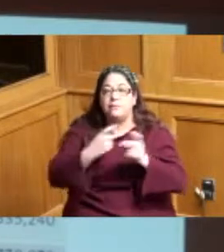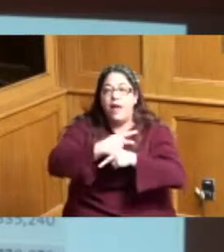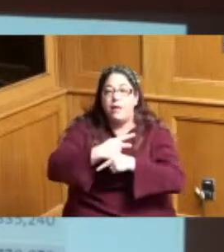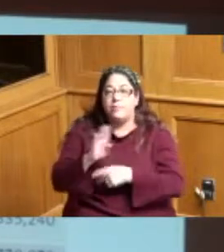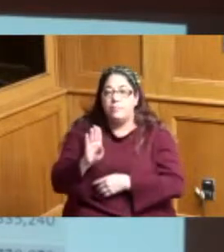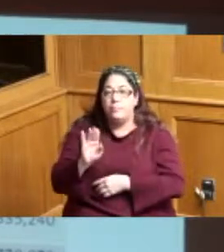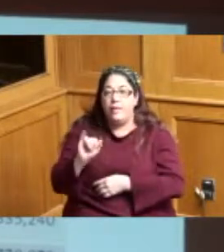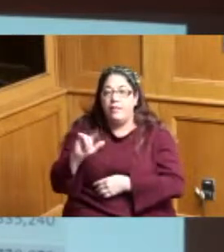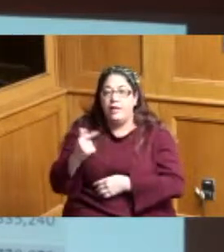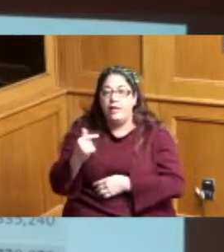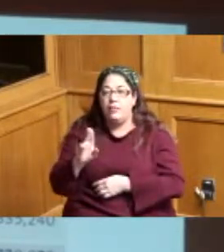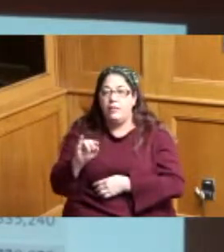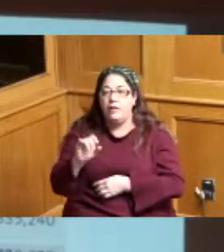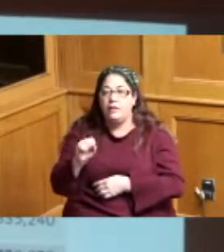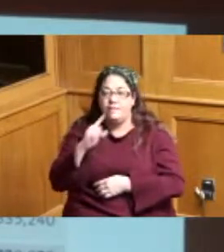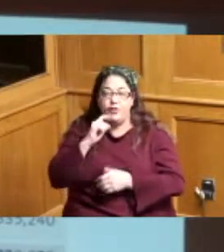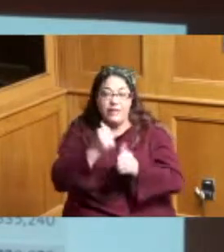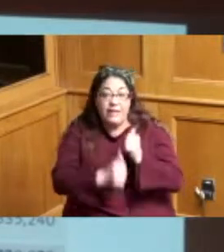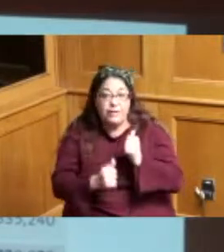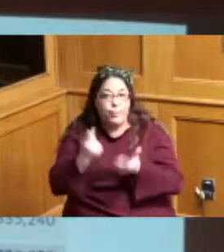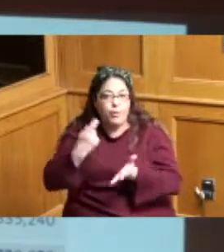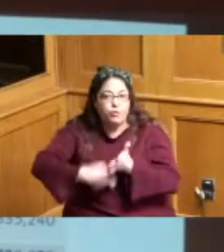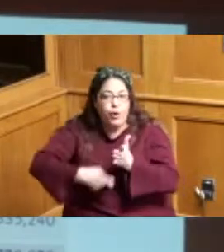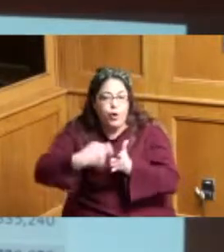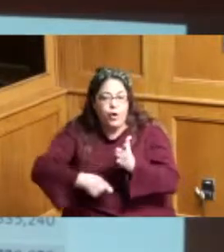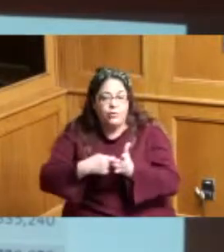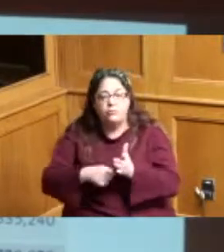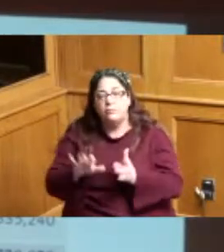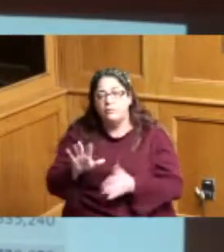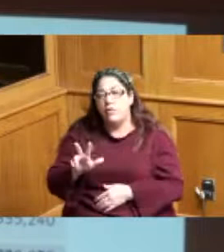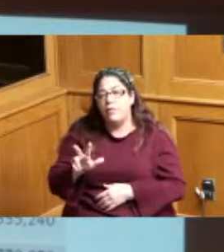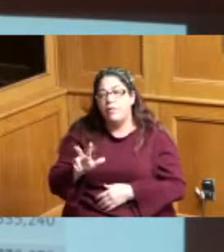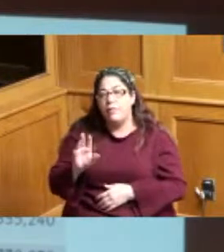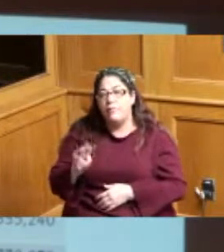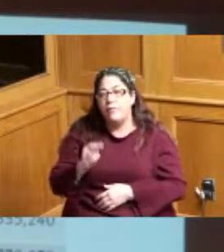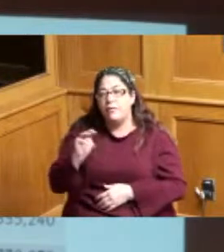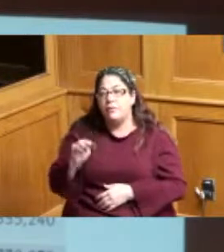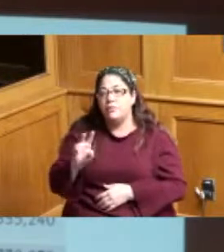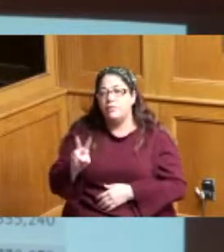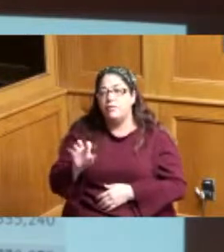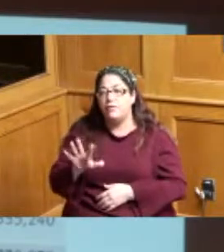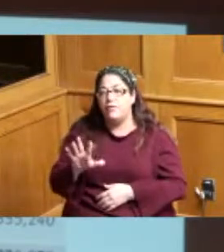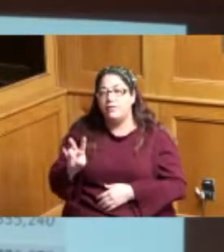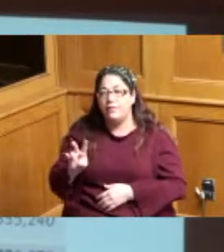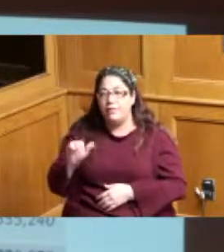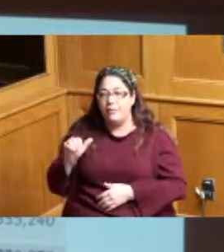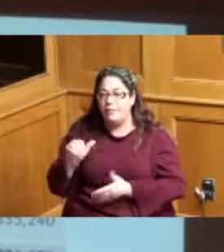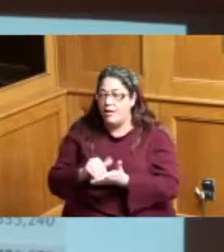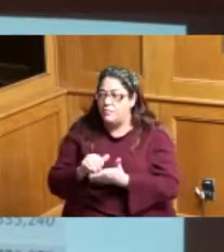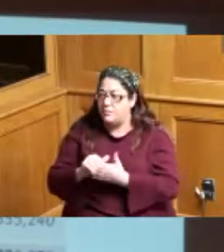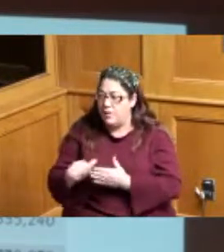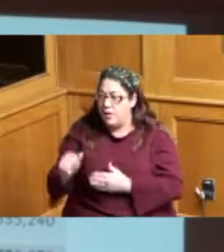so the total billing units we have here is about 3 million 267,000 billing units for the impervious